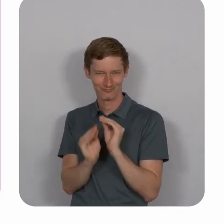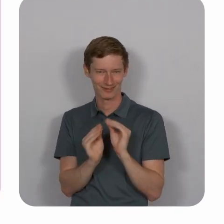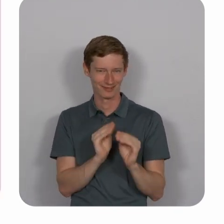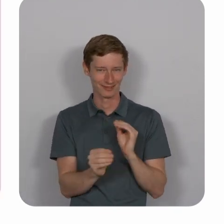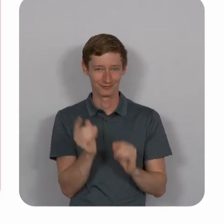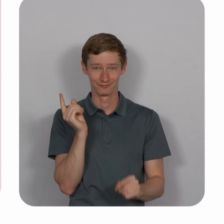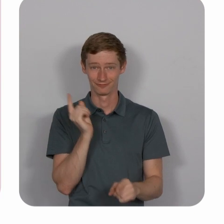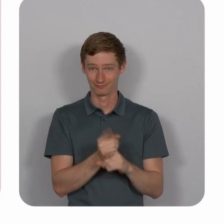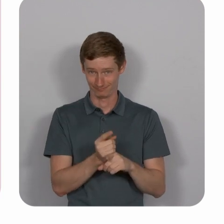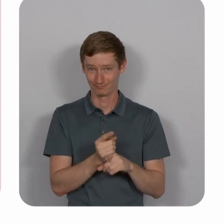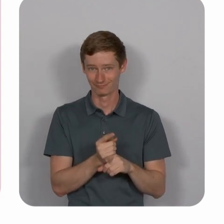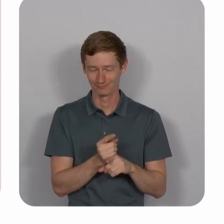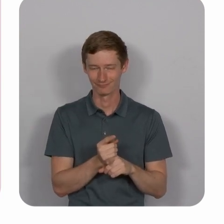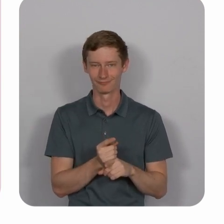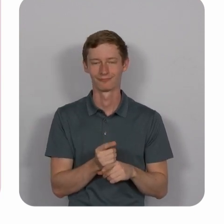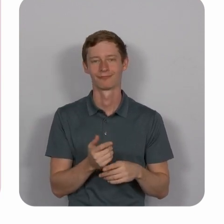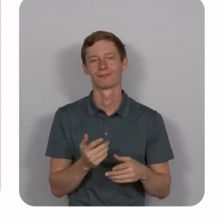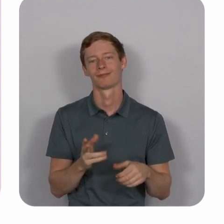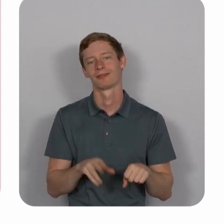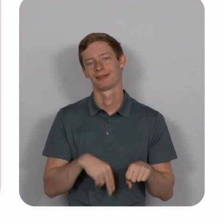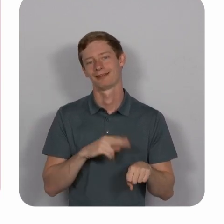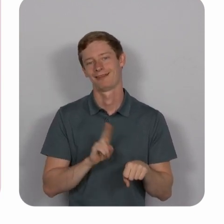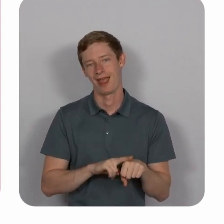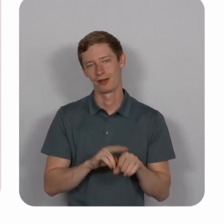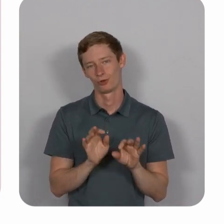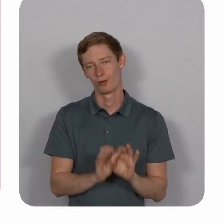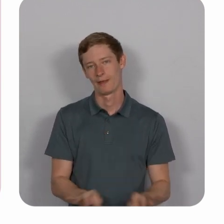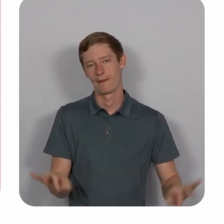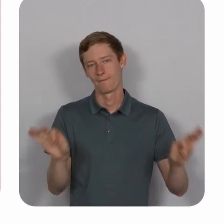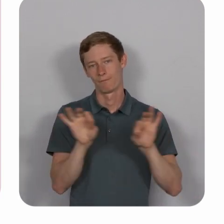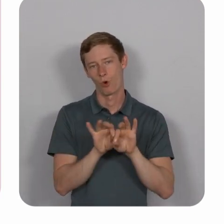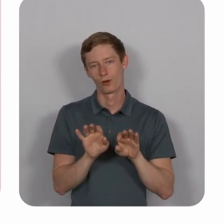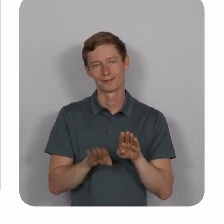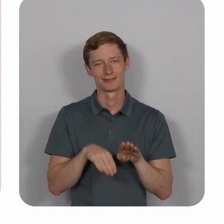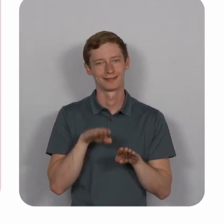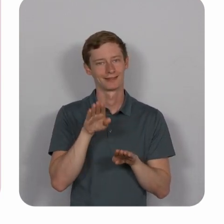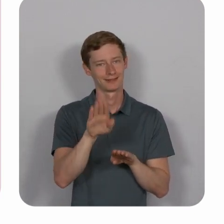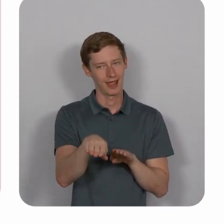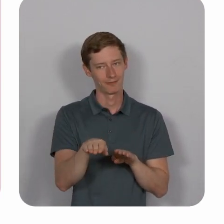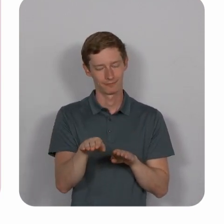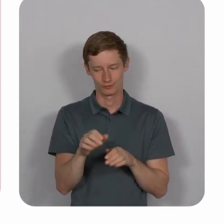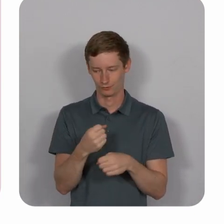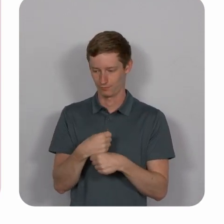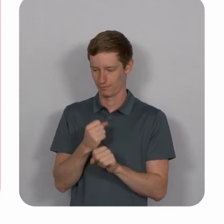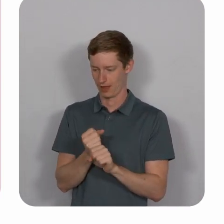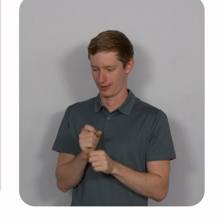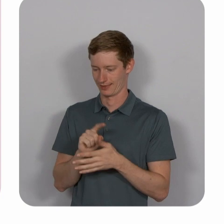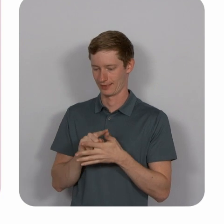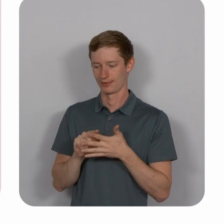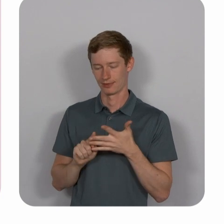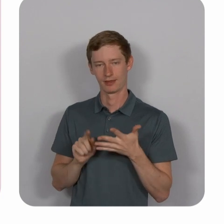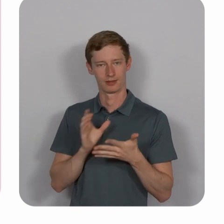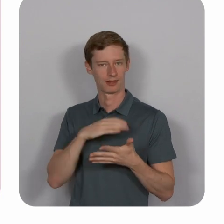It’s a very natural and important step to develop these characteristics for all our AIs,